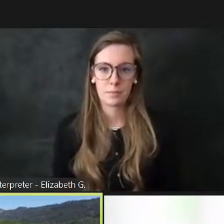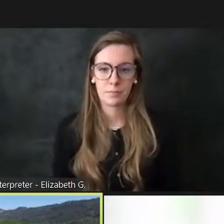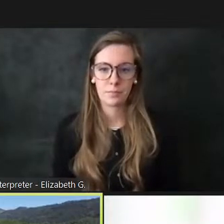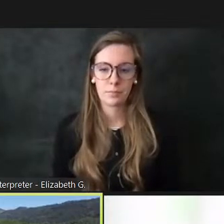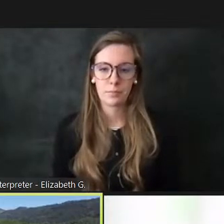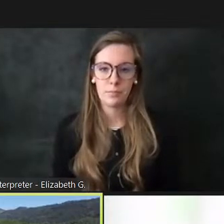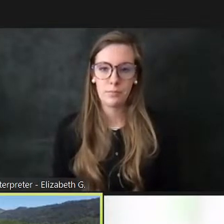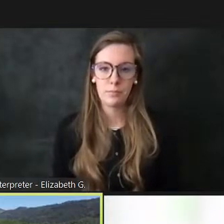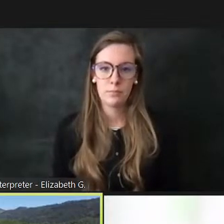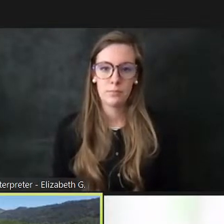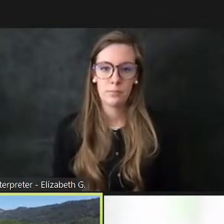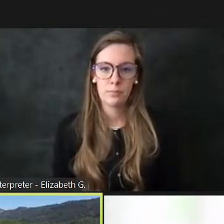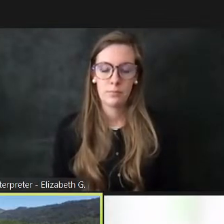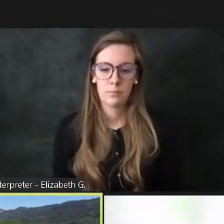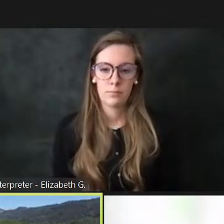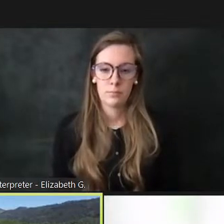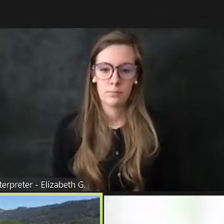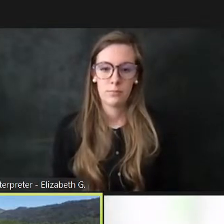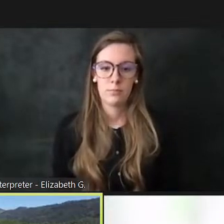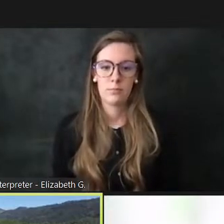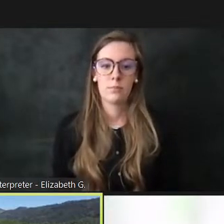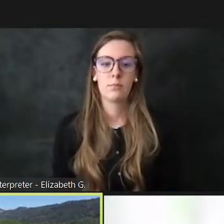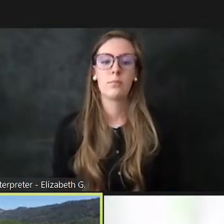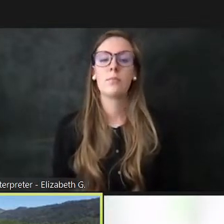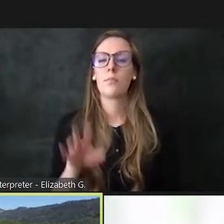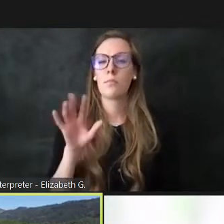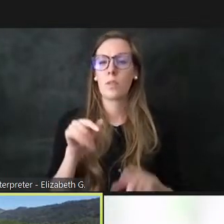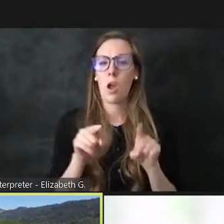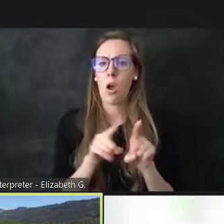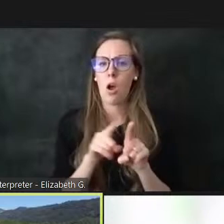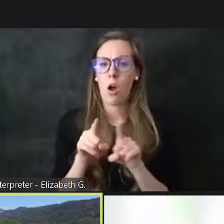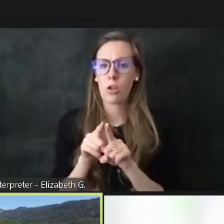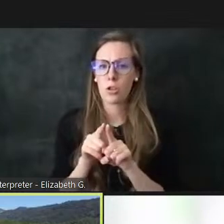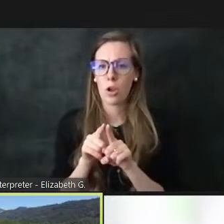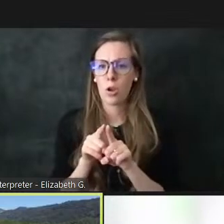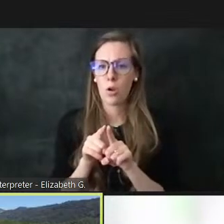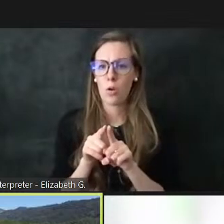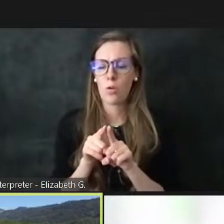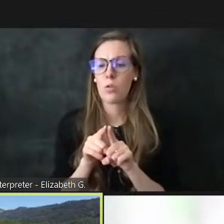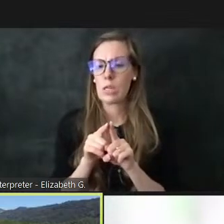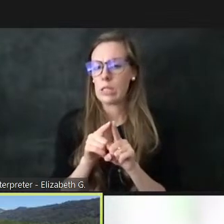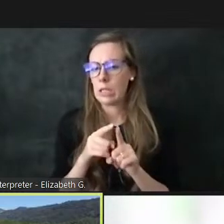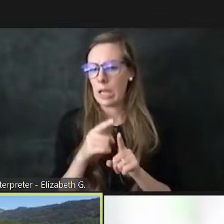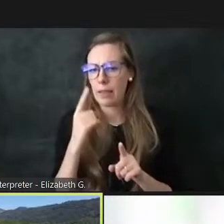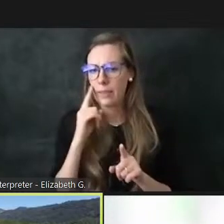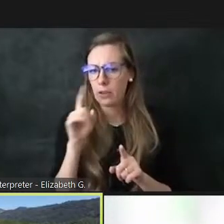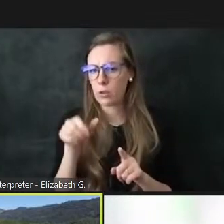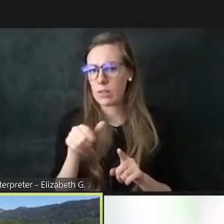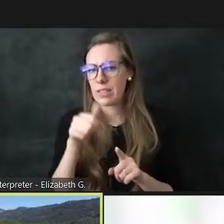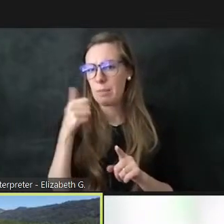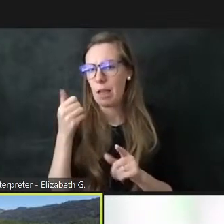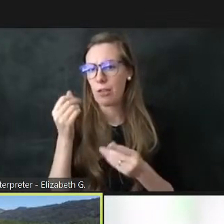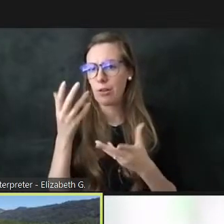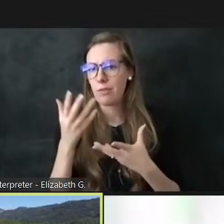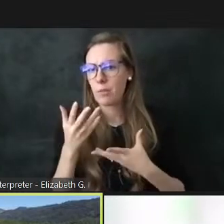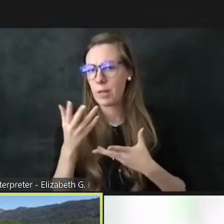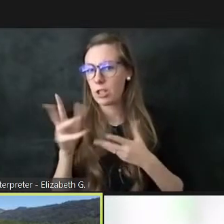Also price. Then you have any additional information that they want to go ahead and talk about is fine.